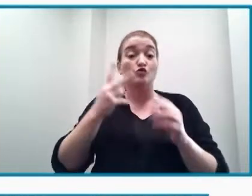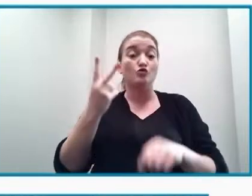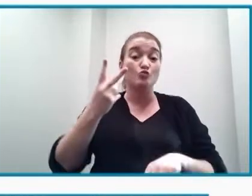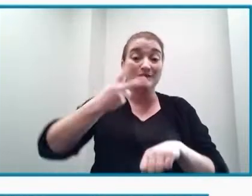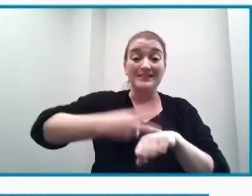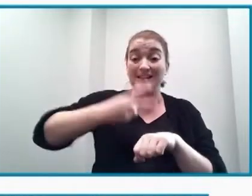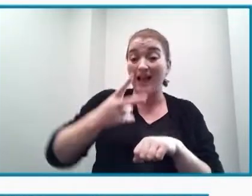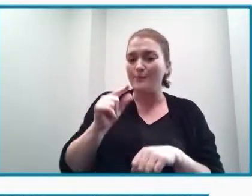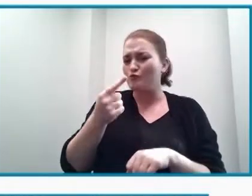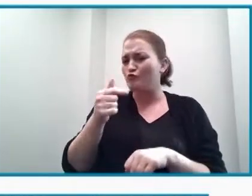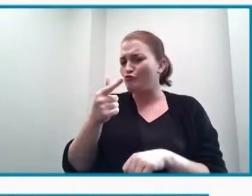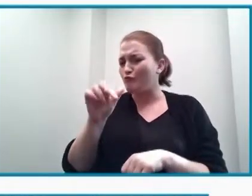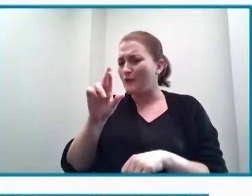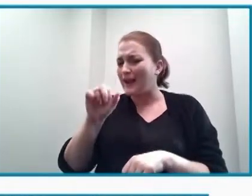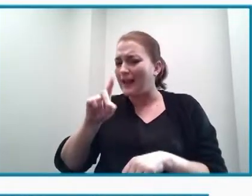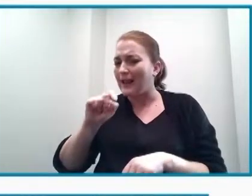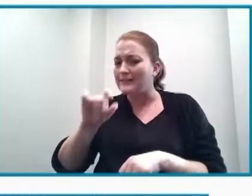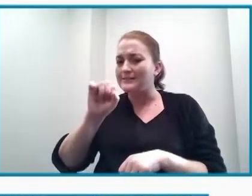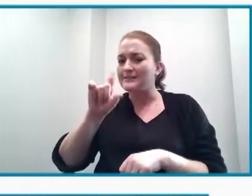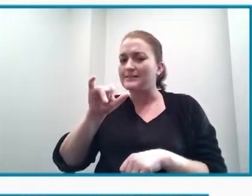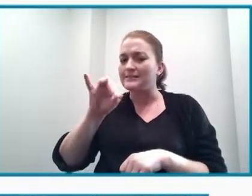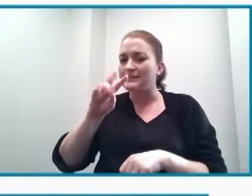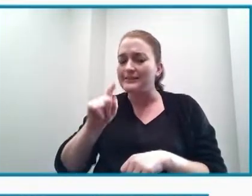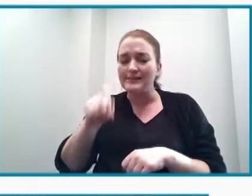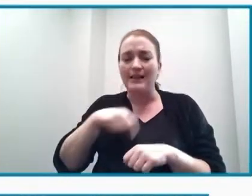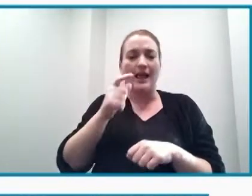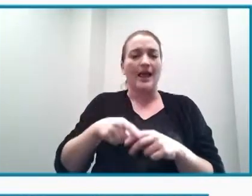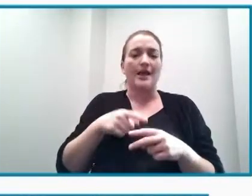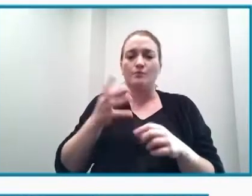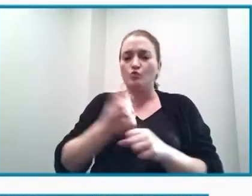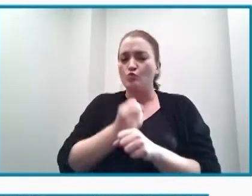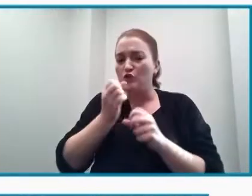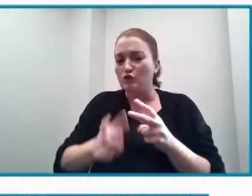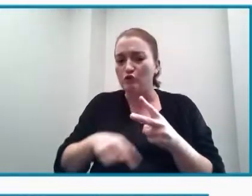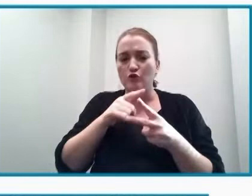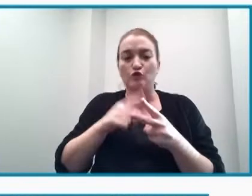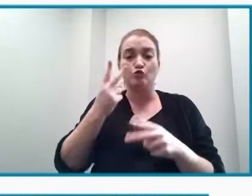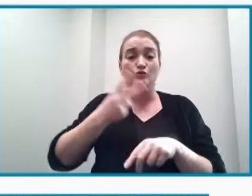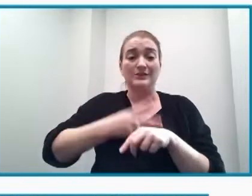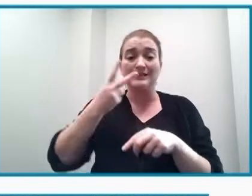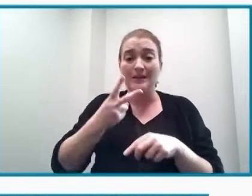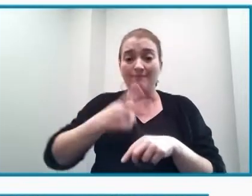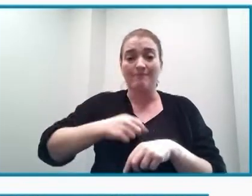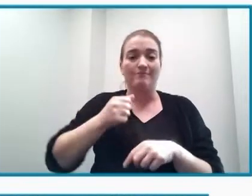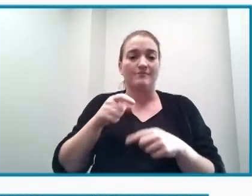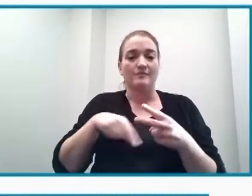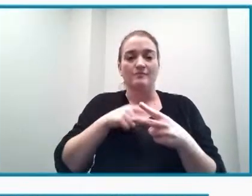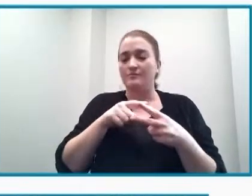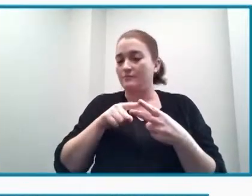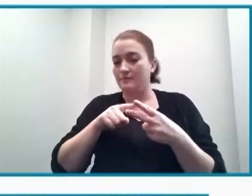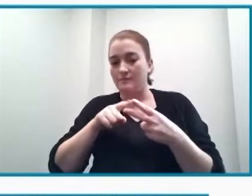two-time Raw Performing Artist of the Year, and a five-time TEDx San Diego presenter. Currently,